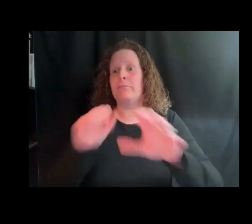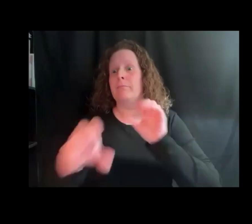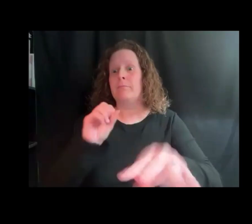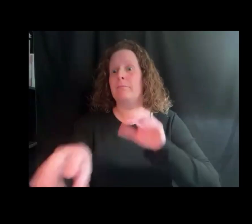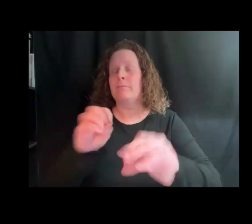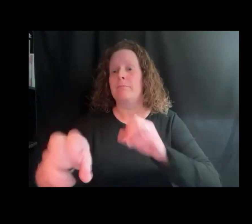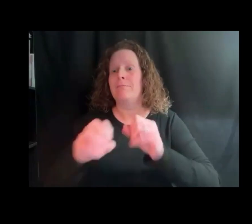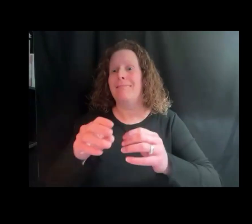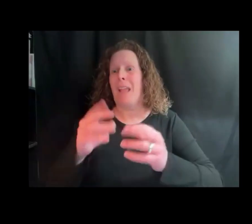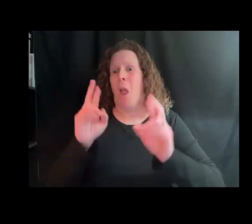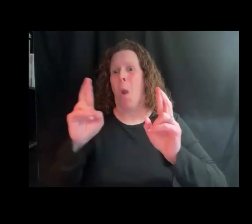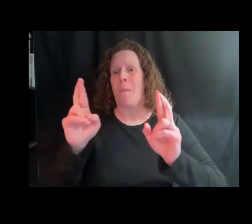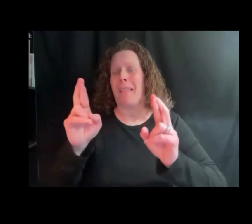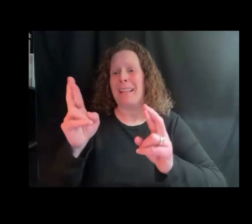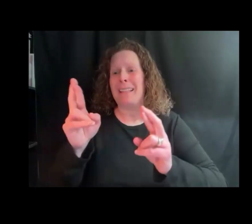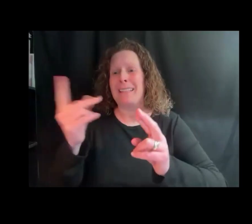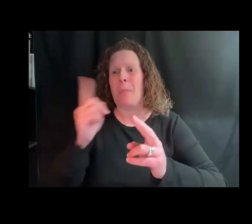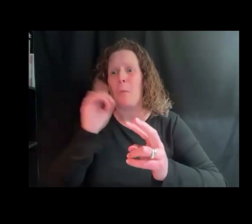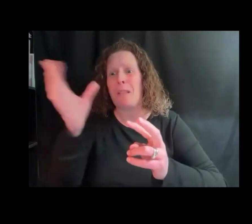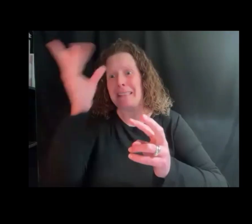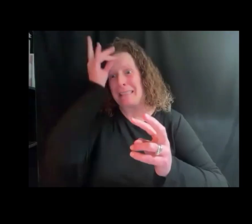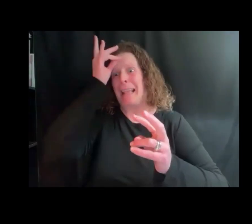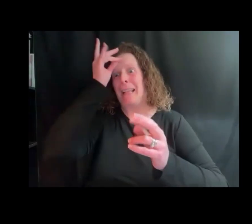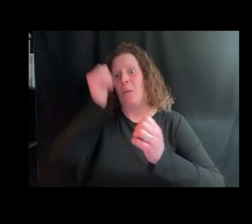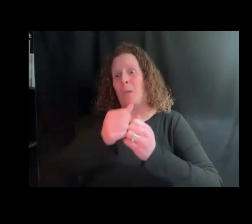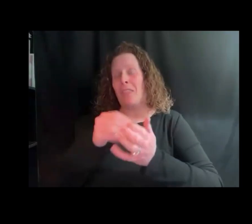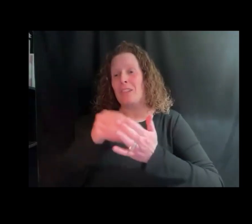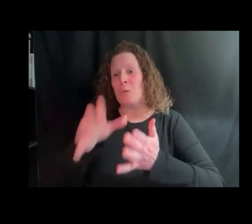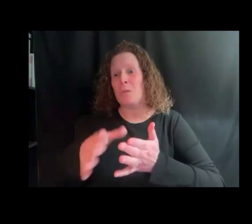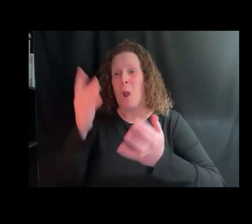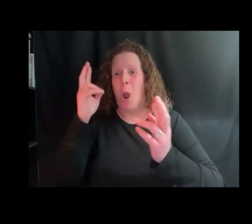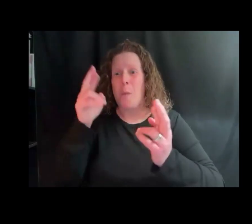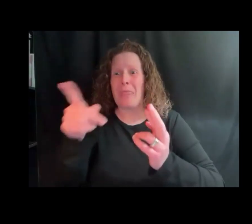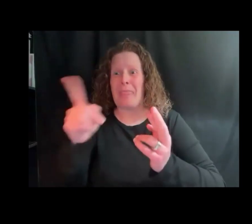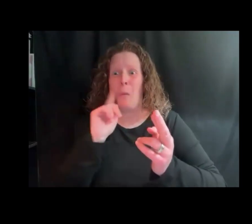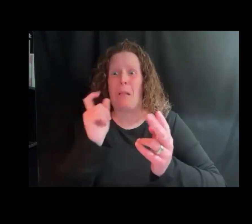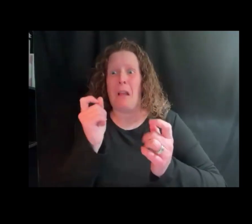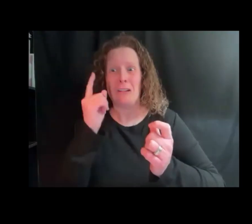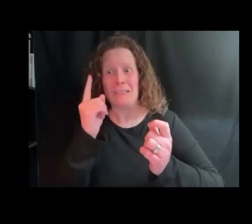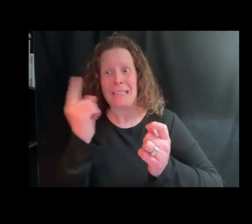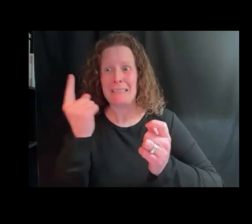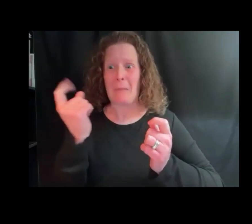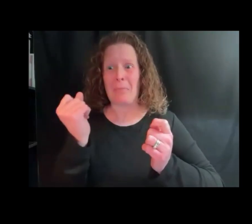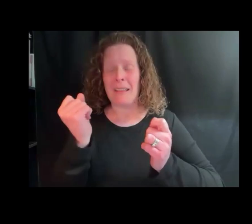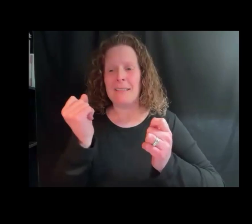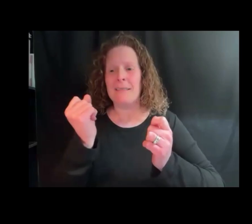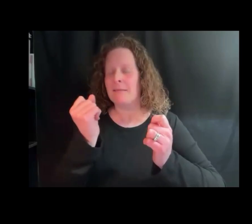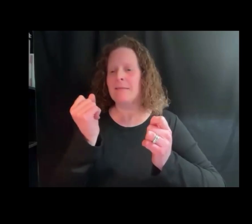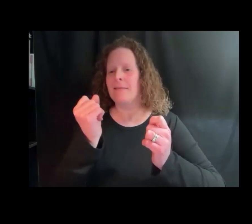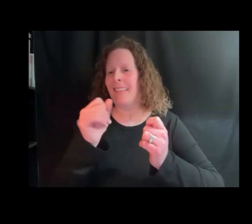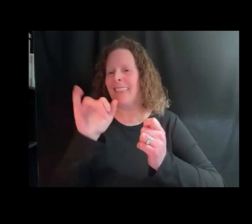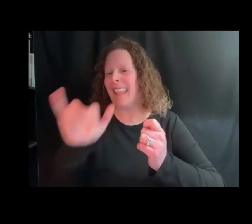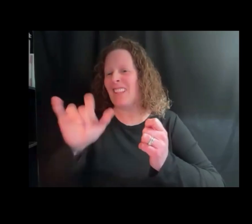call it word vomiting right? They were hoping some of it would stick and hoping the student would